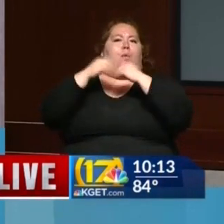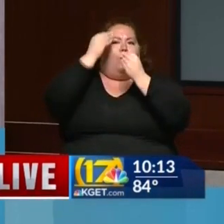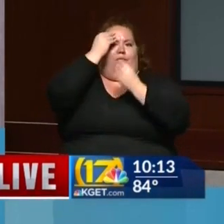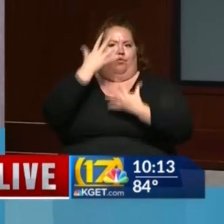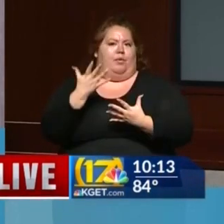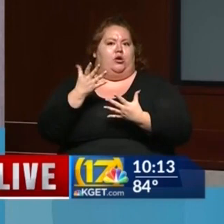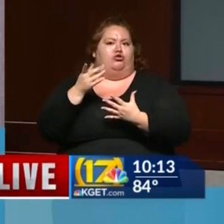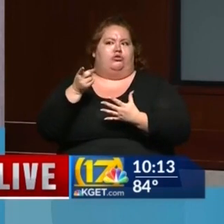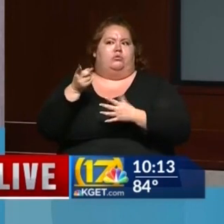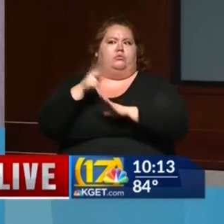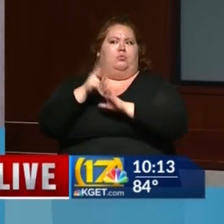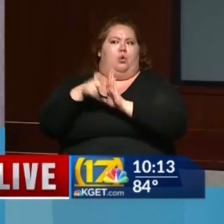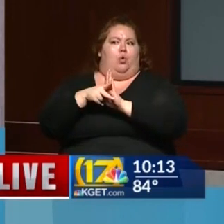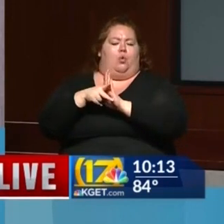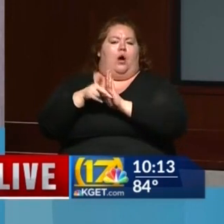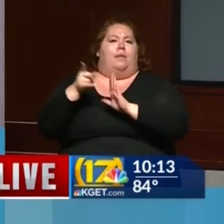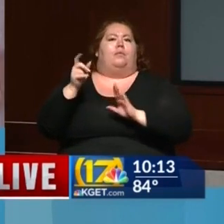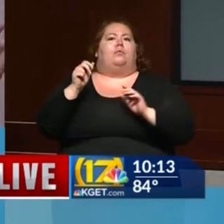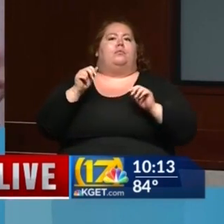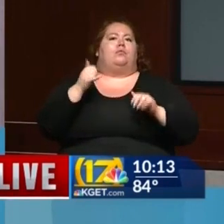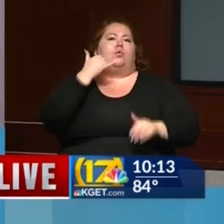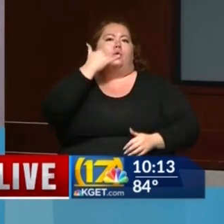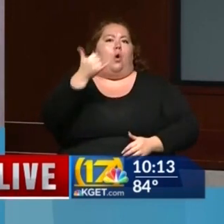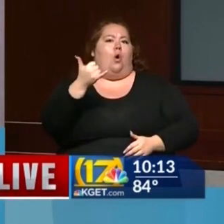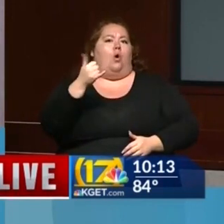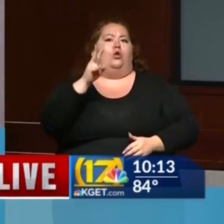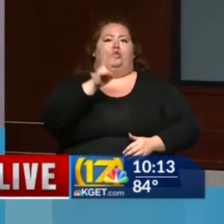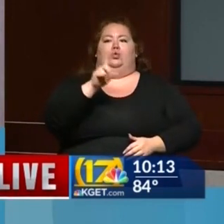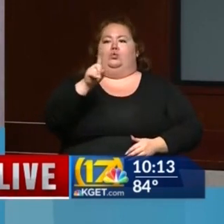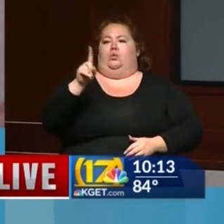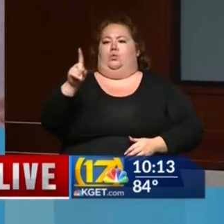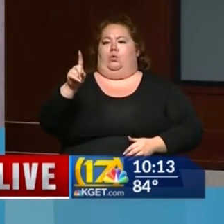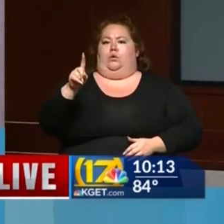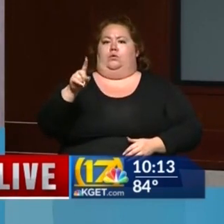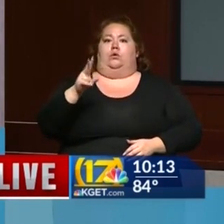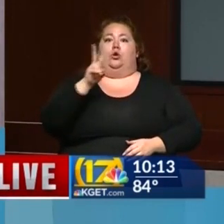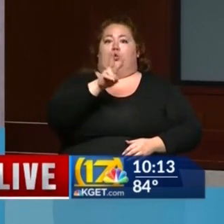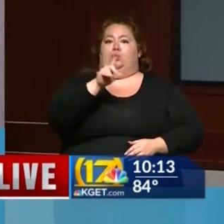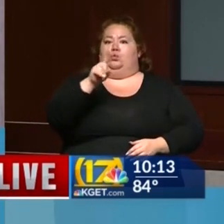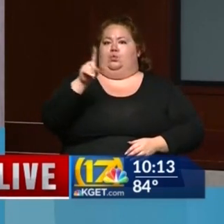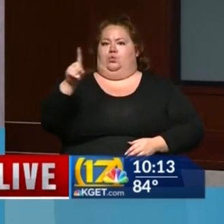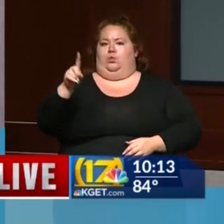PROGRAM, WE ARE WANTING PEOPLE TO TAKE ADVANTAGE OF THIS, AND